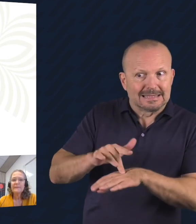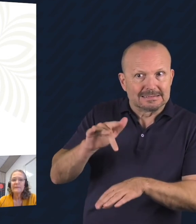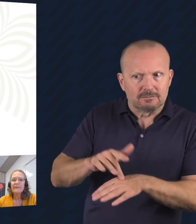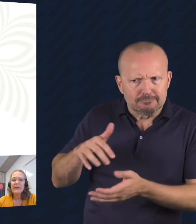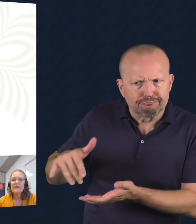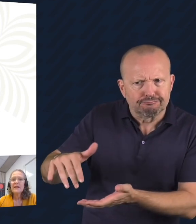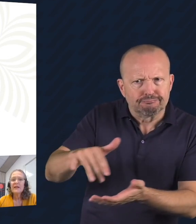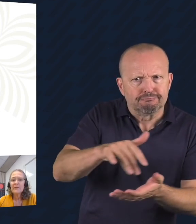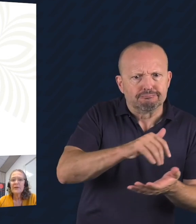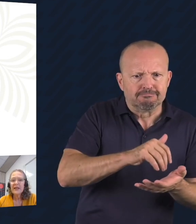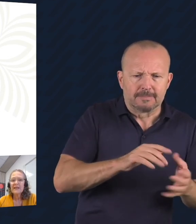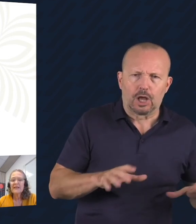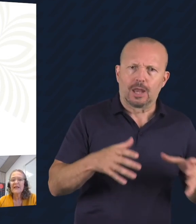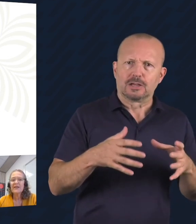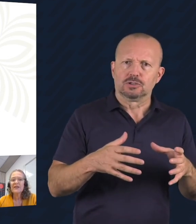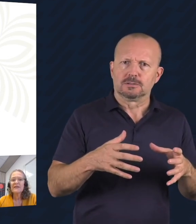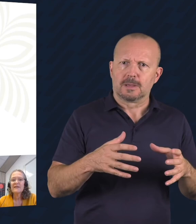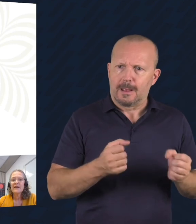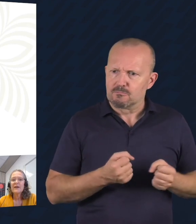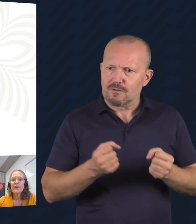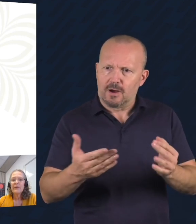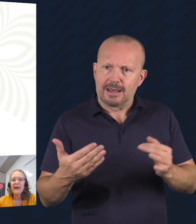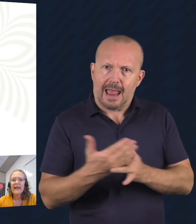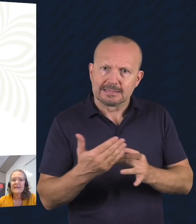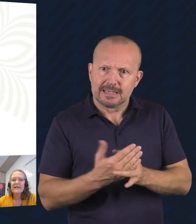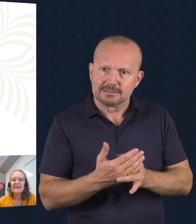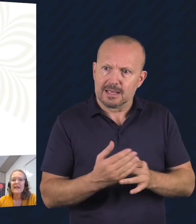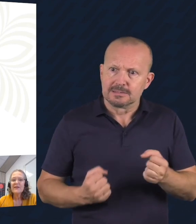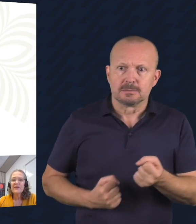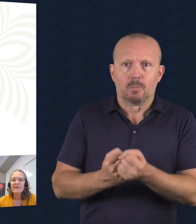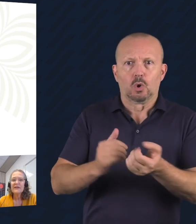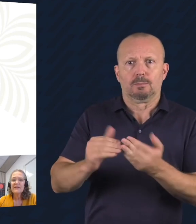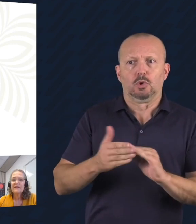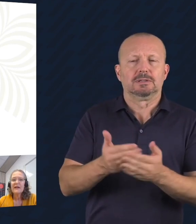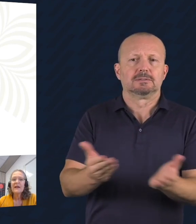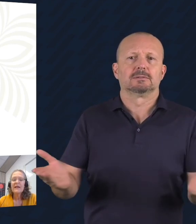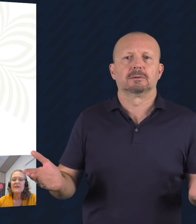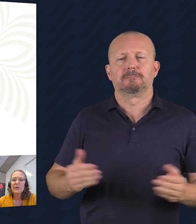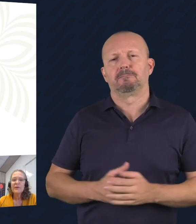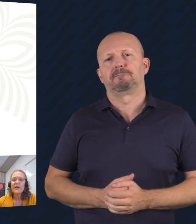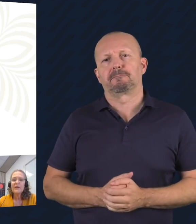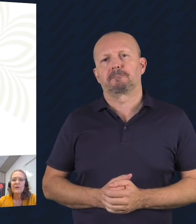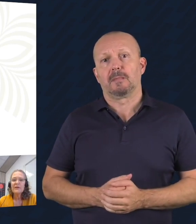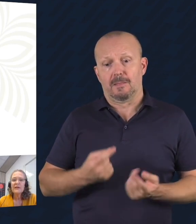to protect collections, provide access and services and support their communities